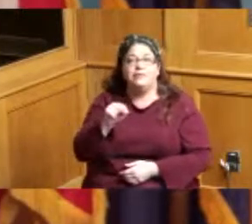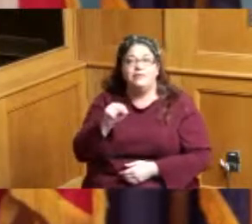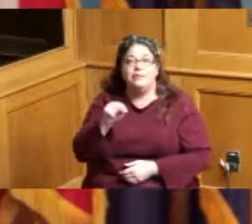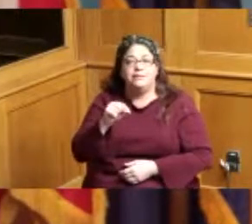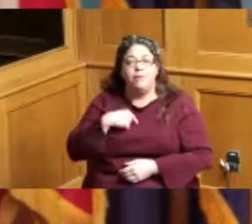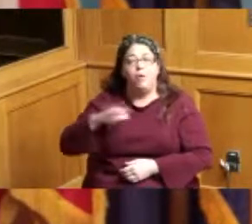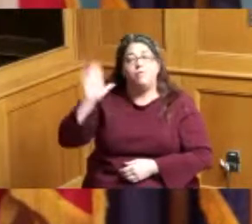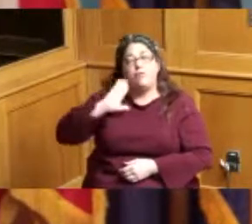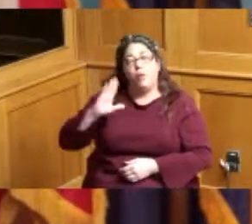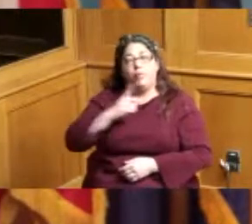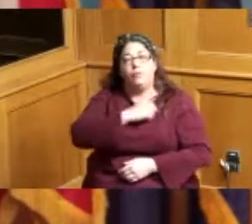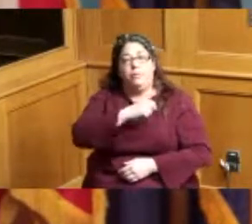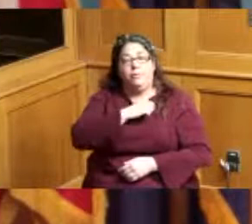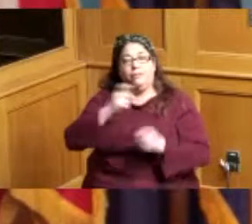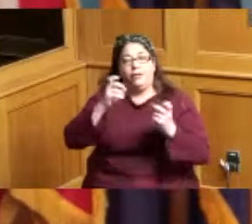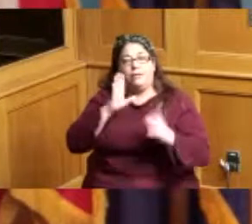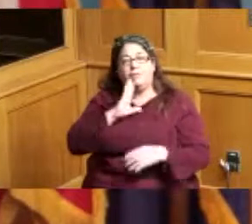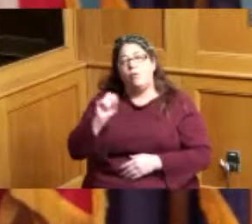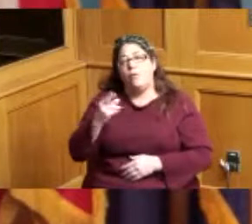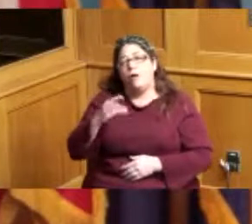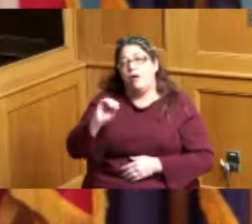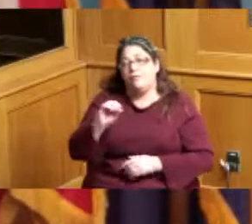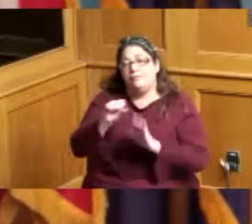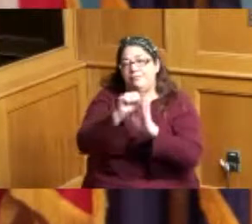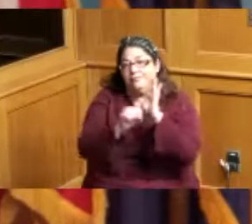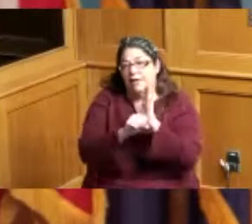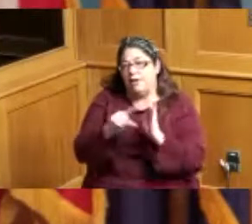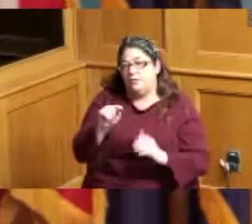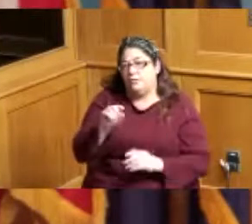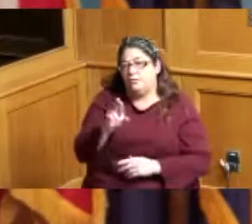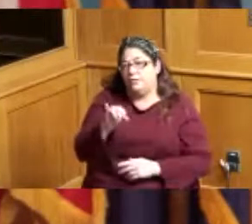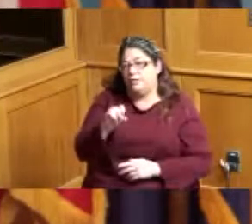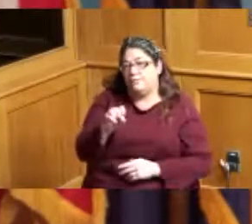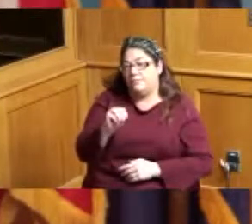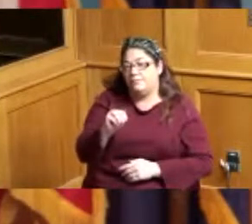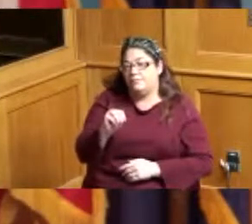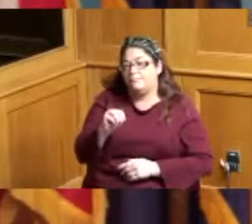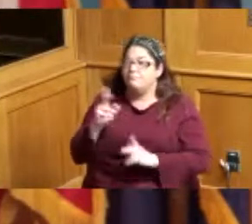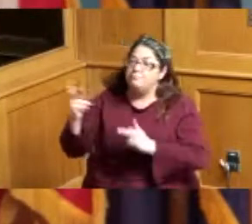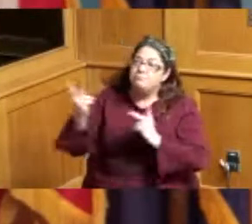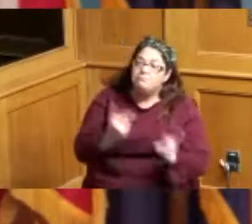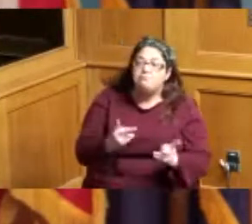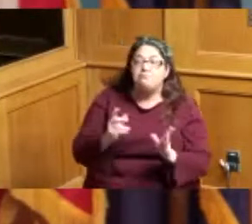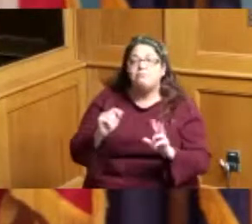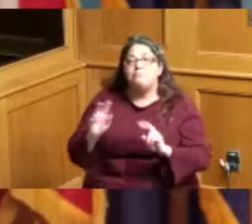deputy Director of Ohio tourism and someone who put together in Hamilton County at a time